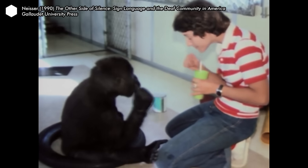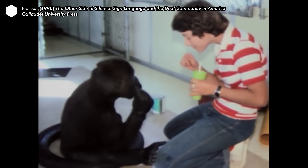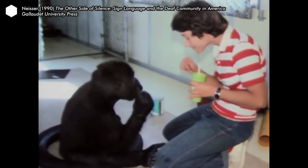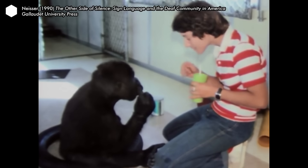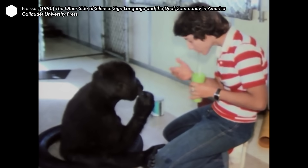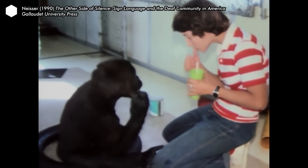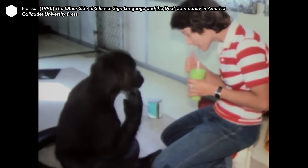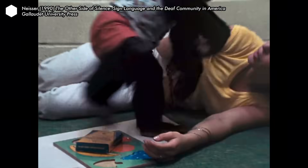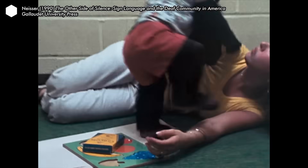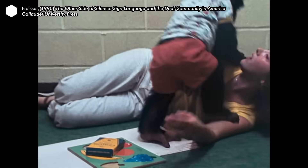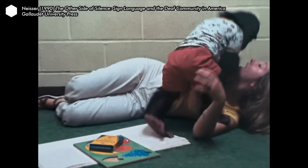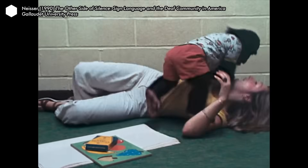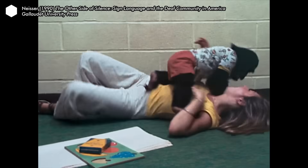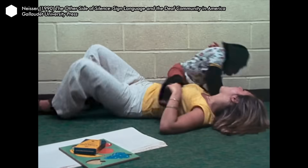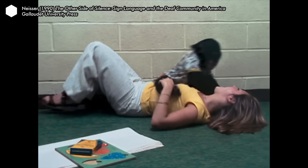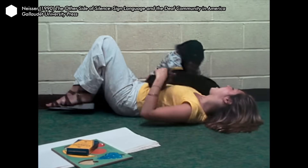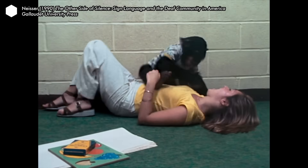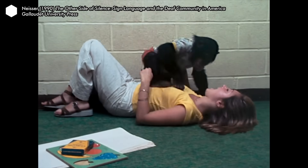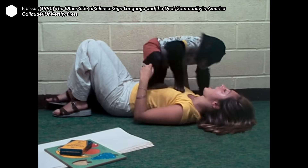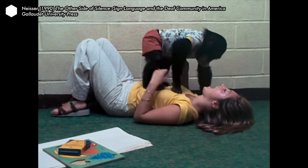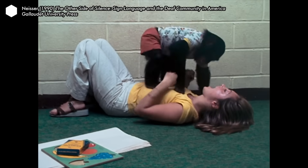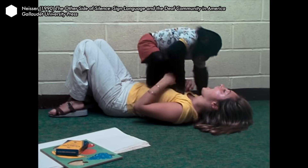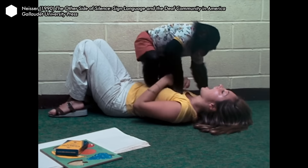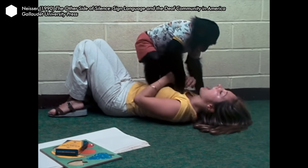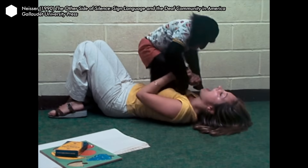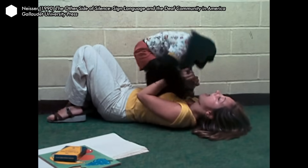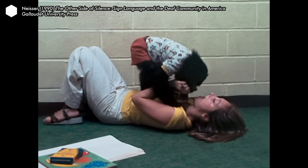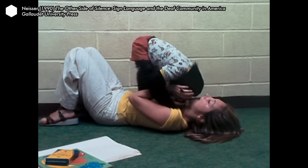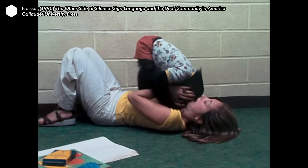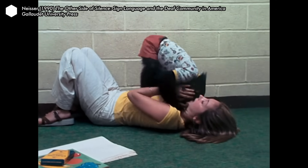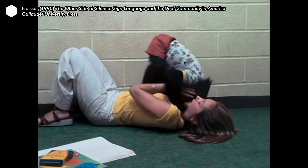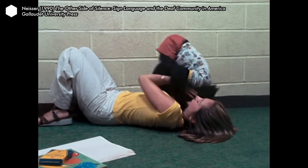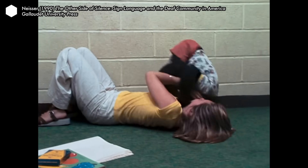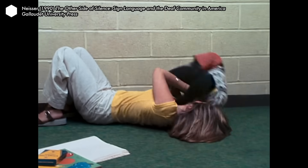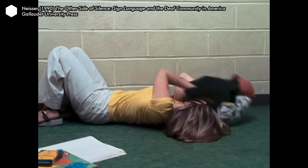And not just Koko, either. All apes involved in ape communication studies weren't *really* communicating,